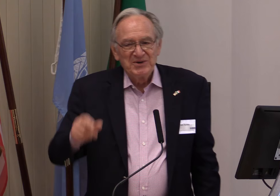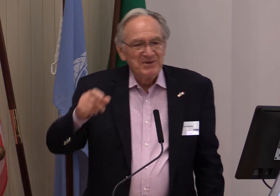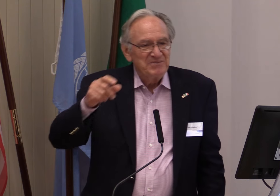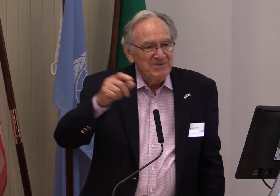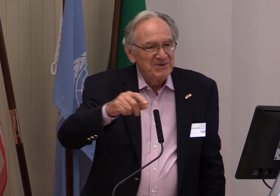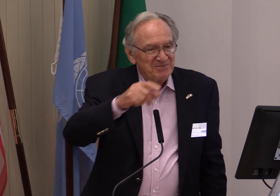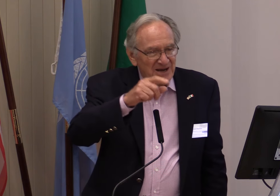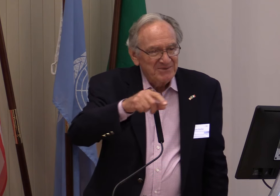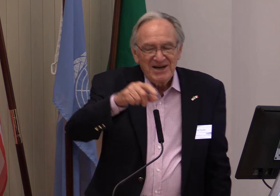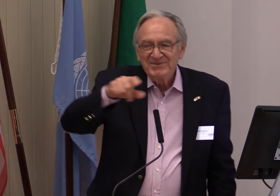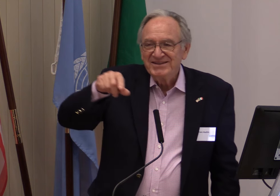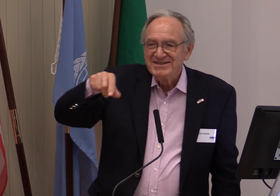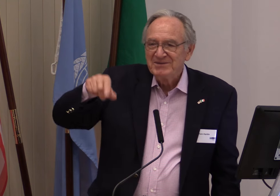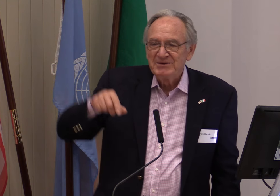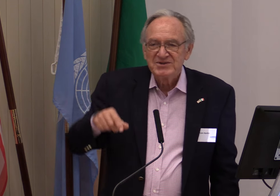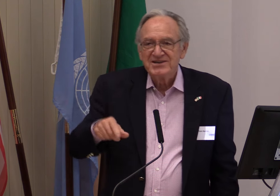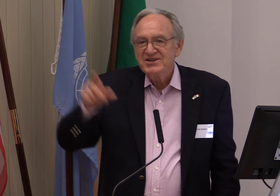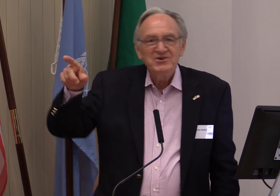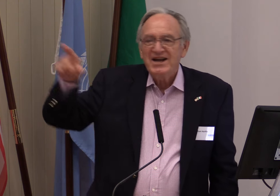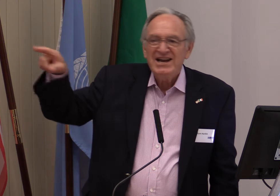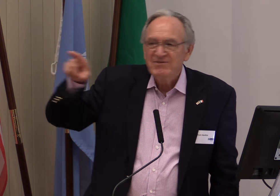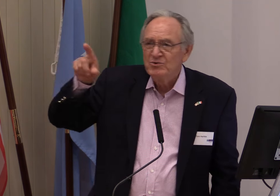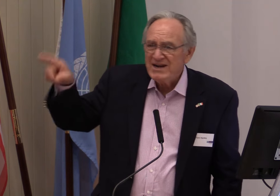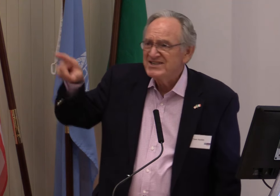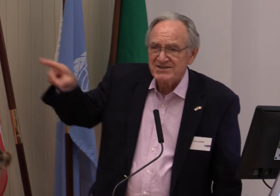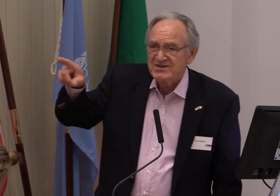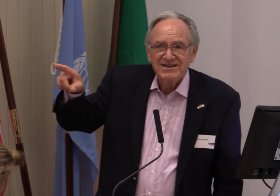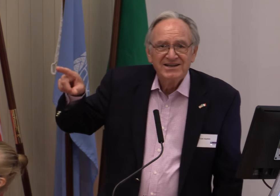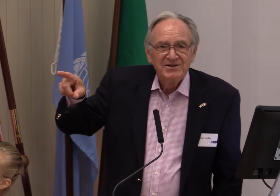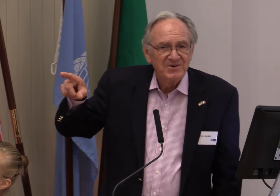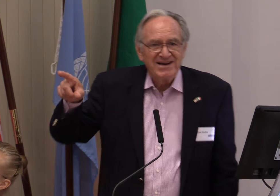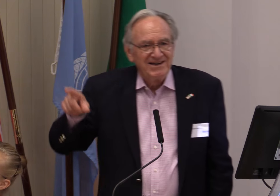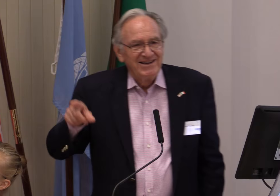So the people, Bob and the other people were saying see you can't even arrest us right!